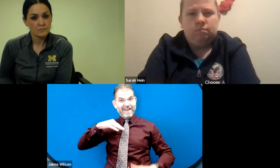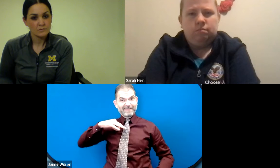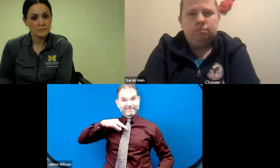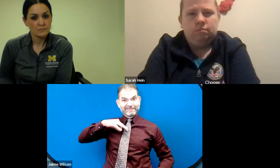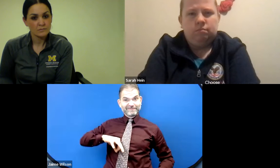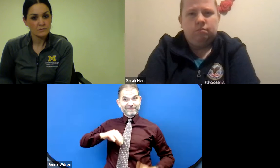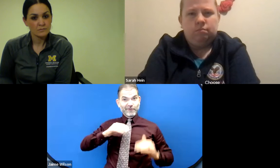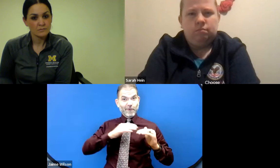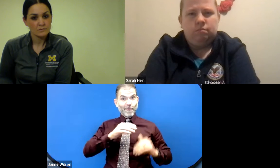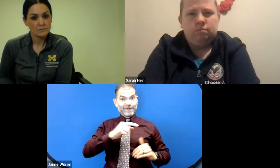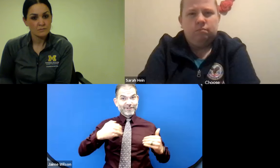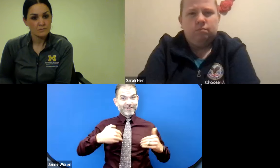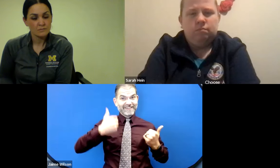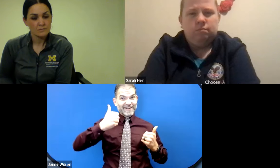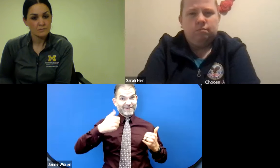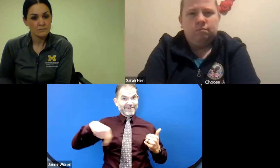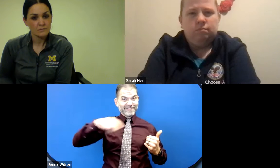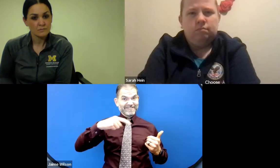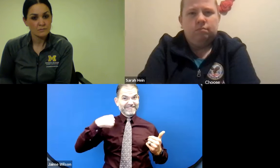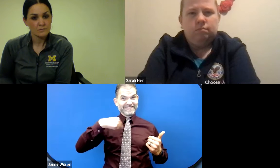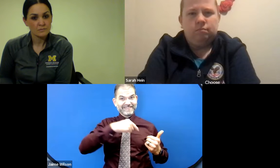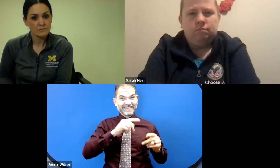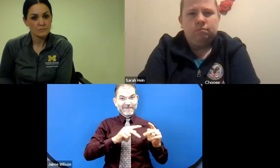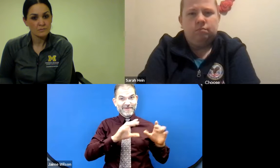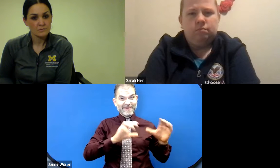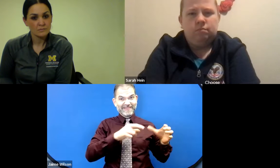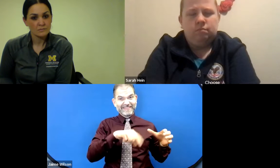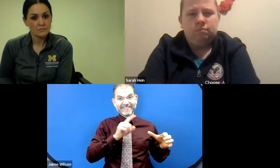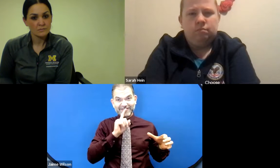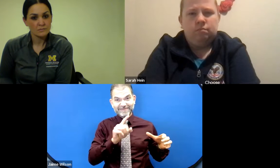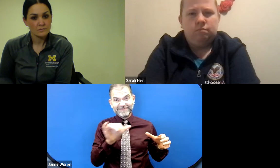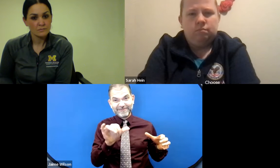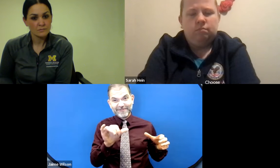ASL Interpreter: So older people still have that benefit ASL Interpreter: over younger individuals.